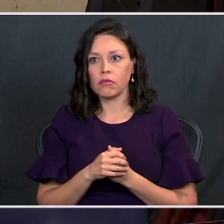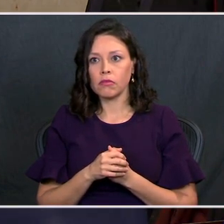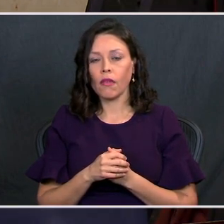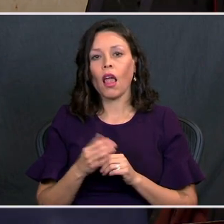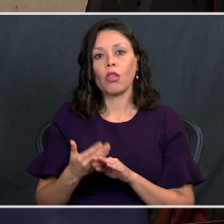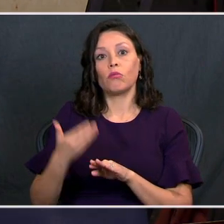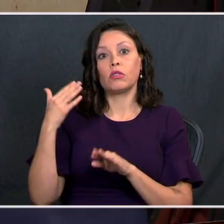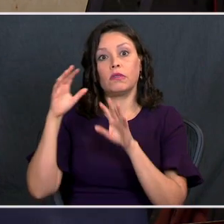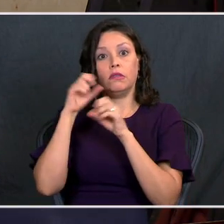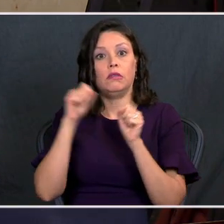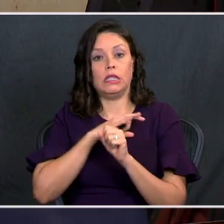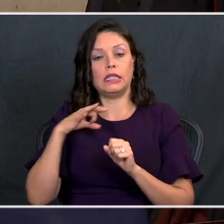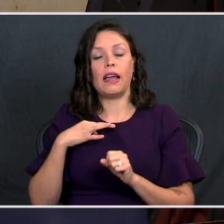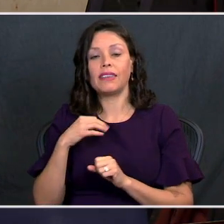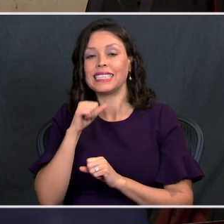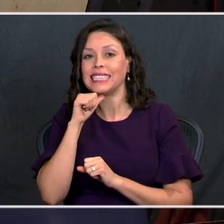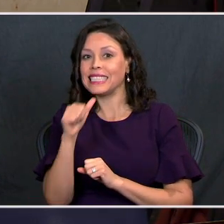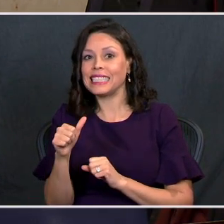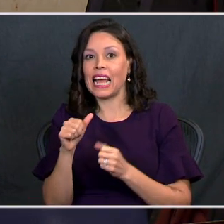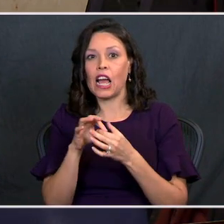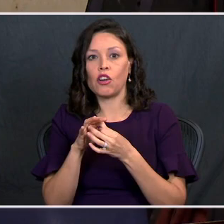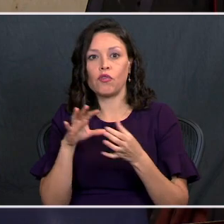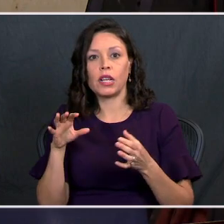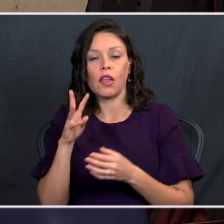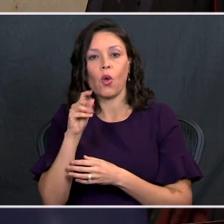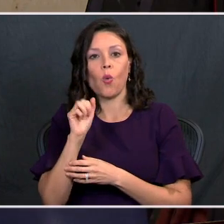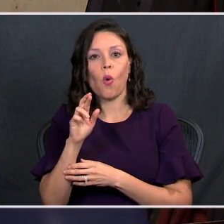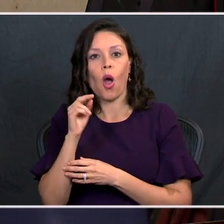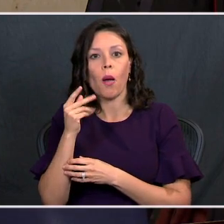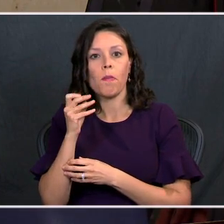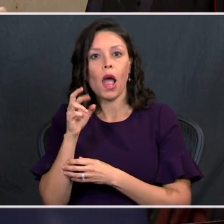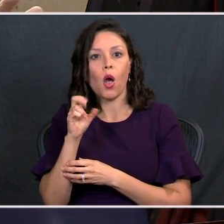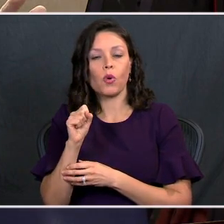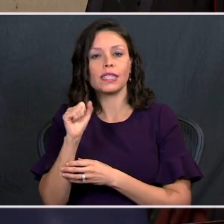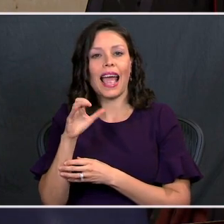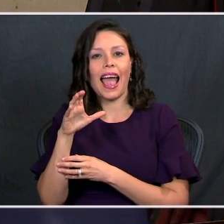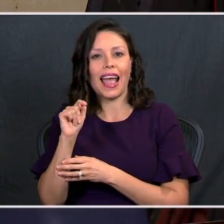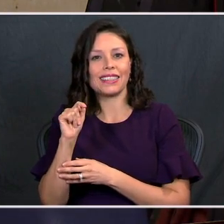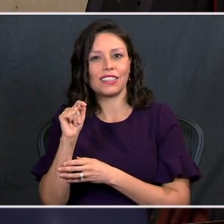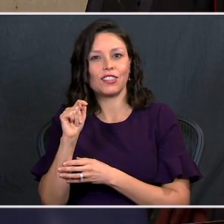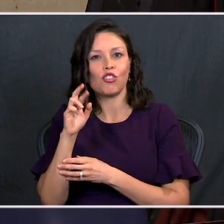did not release the War Powers Act resolution report